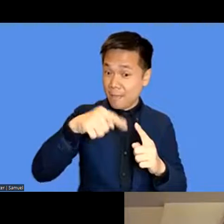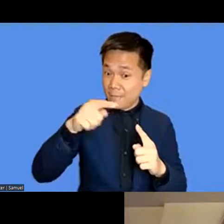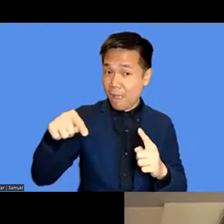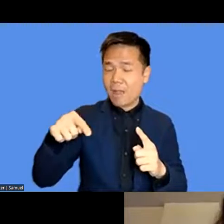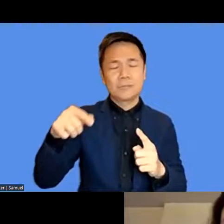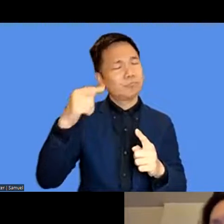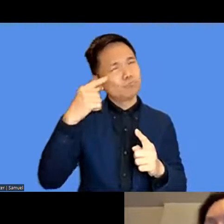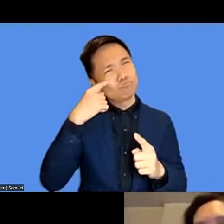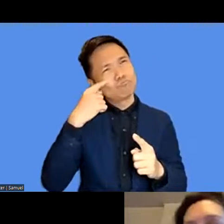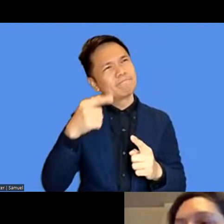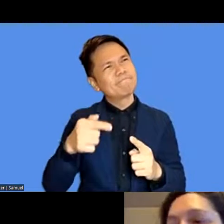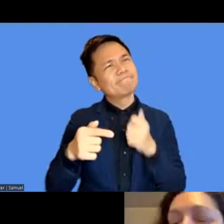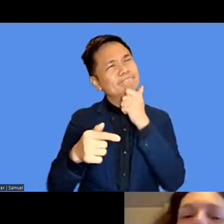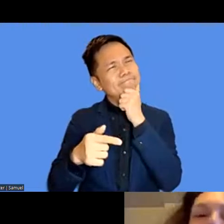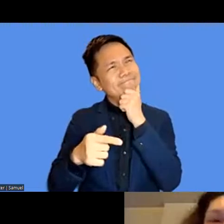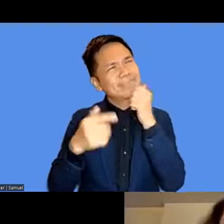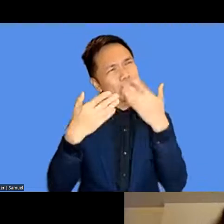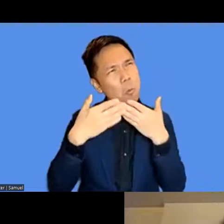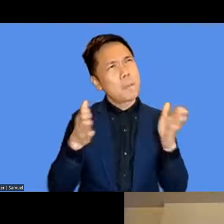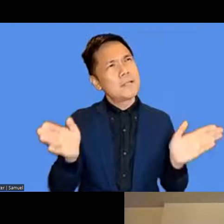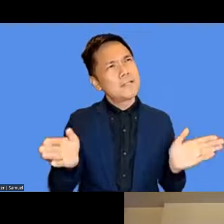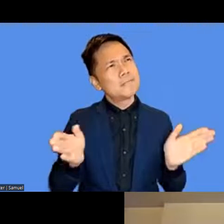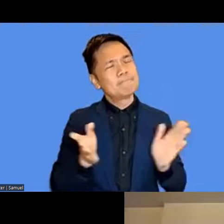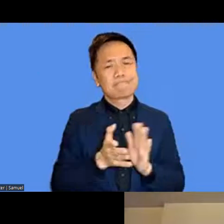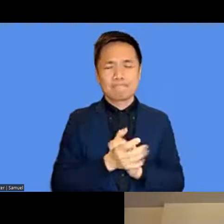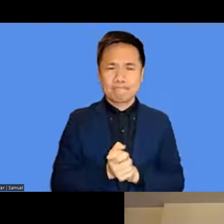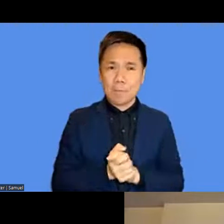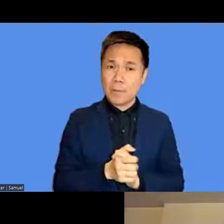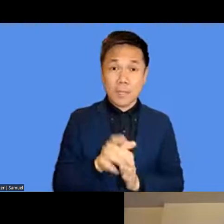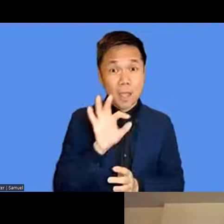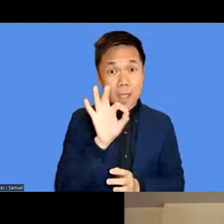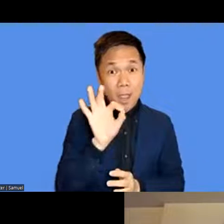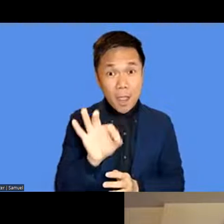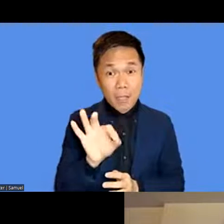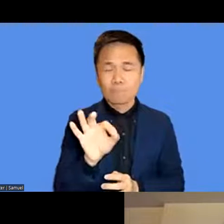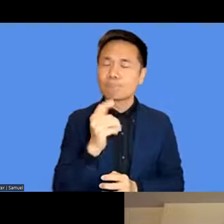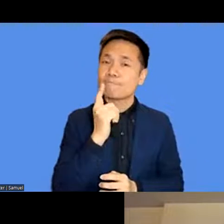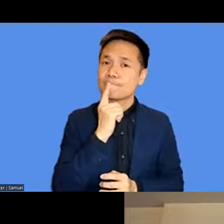today. If you were going to kind of prioritize what you think are the next most important steps